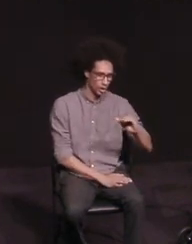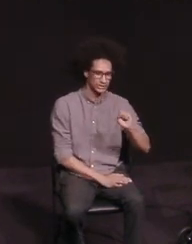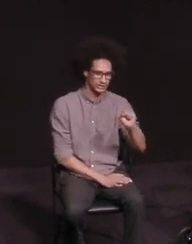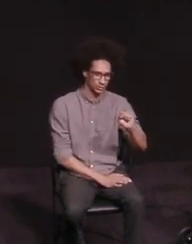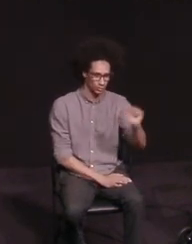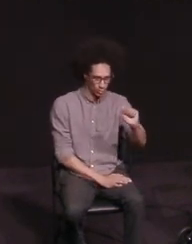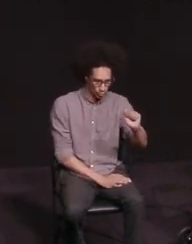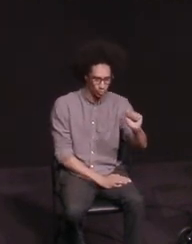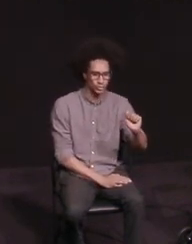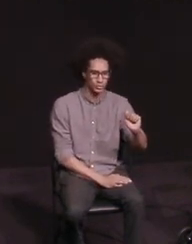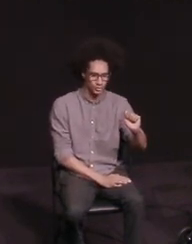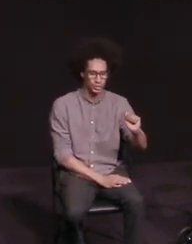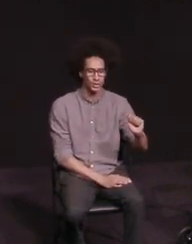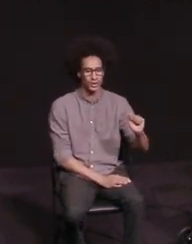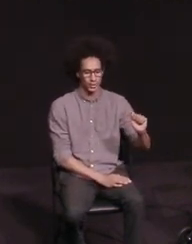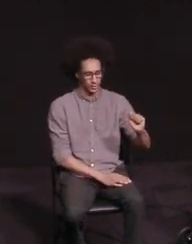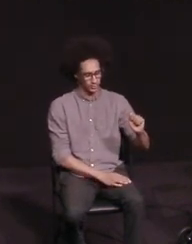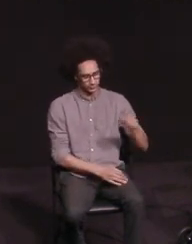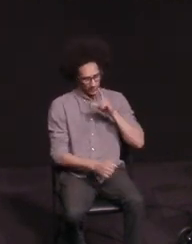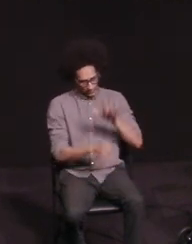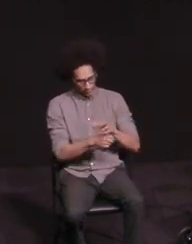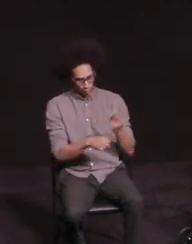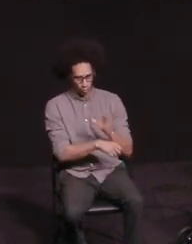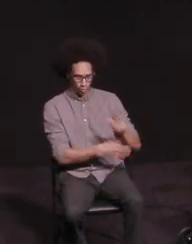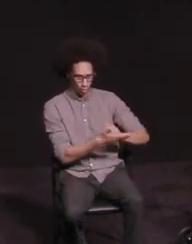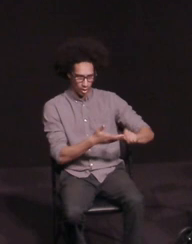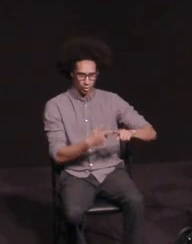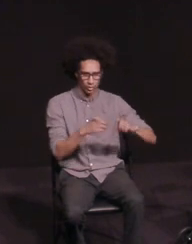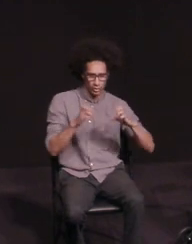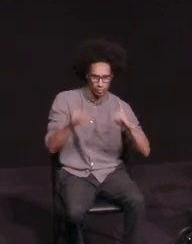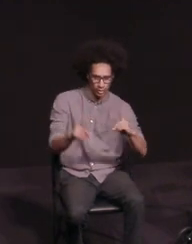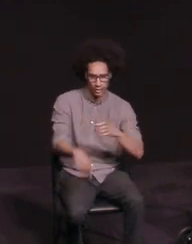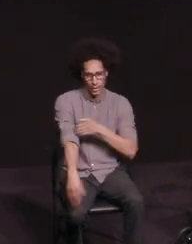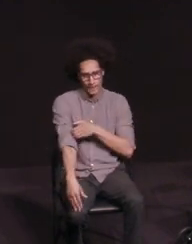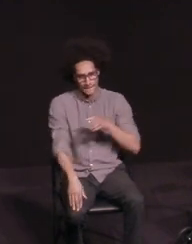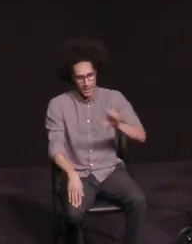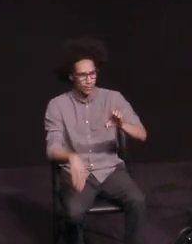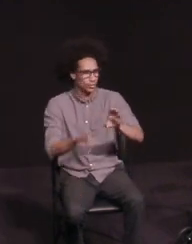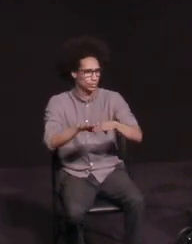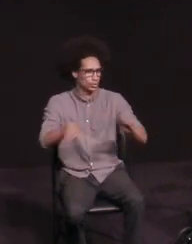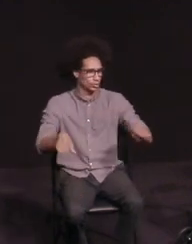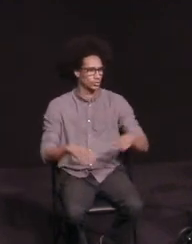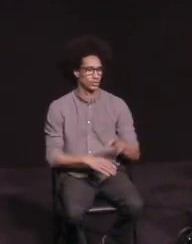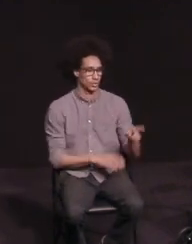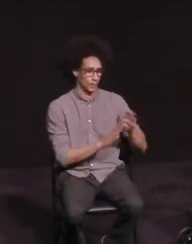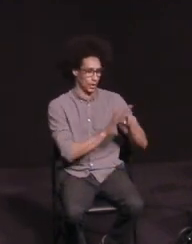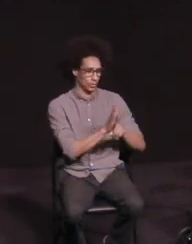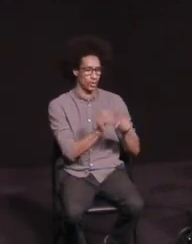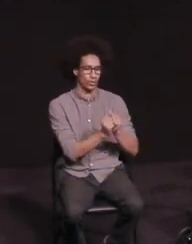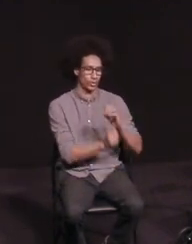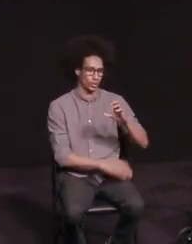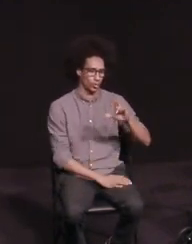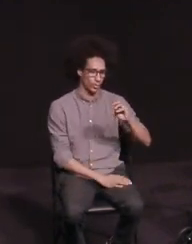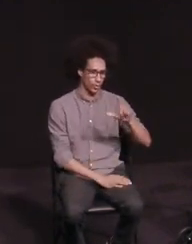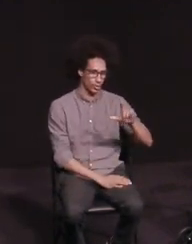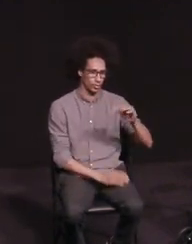using her writing to educate and empower children. With a background in criminal justice, political science,